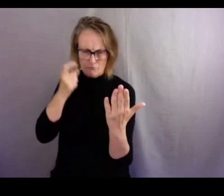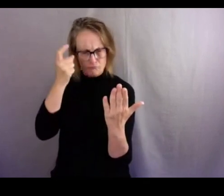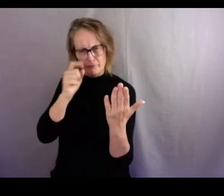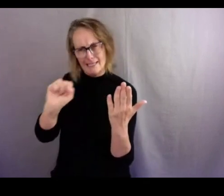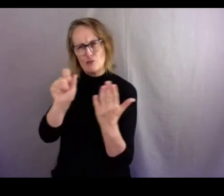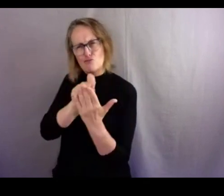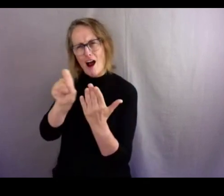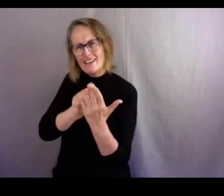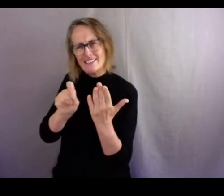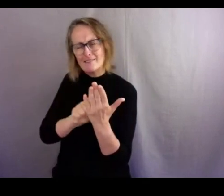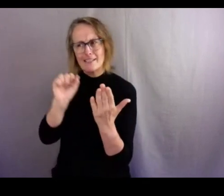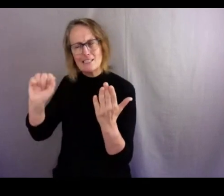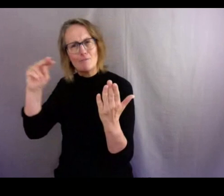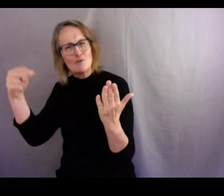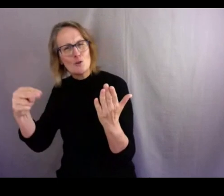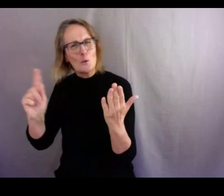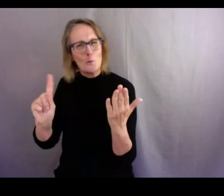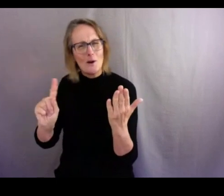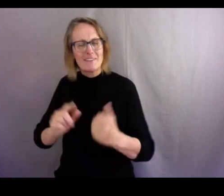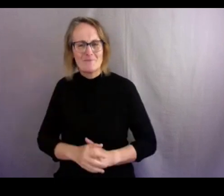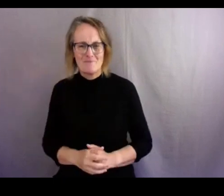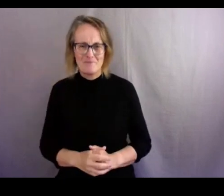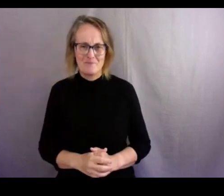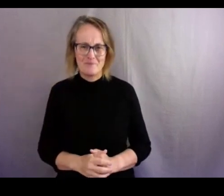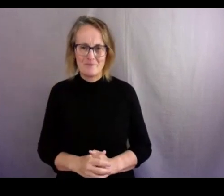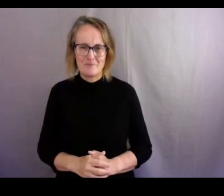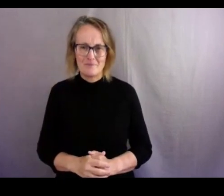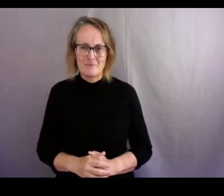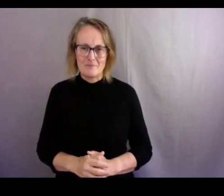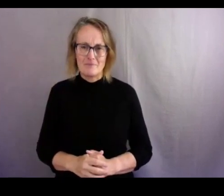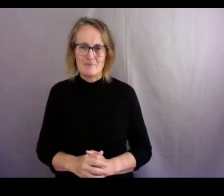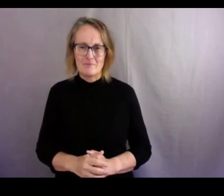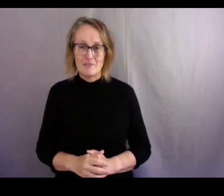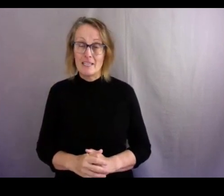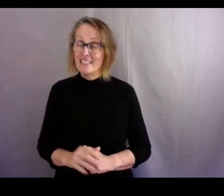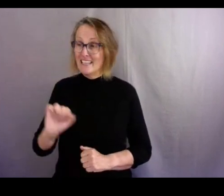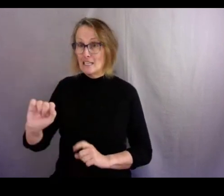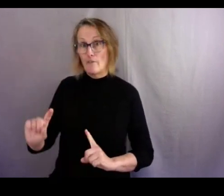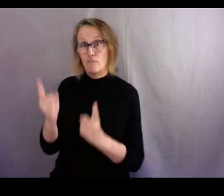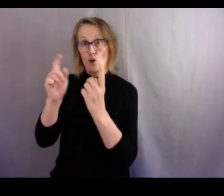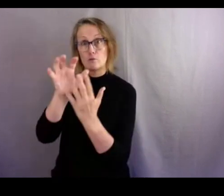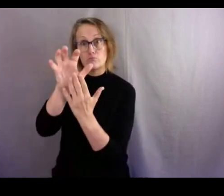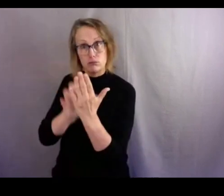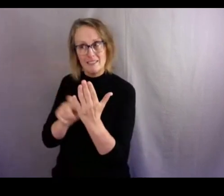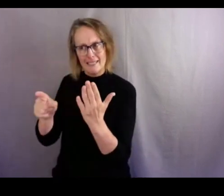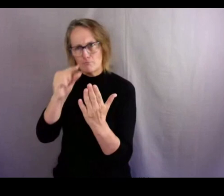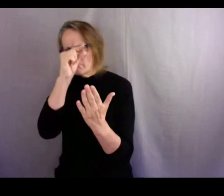So for his first text that he wanted published, Gauguin was not afraid to take on an author whose vision he hated, Pierre Loti.